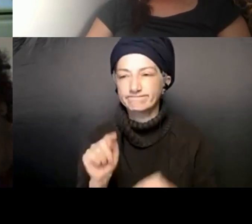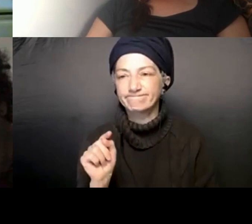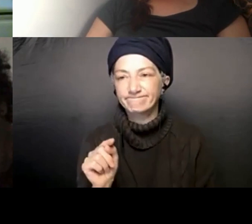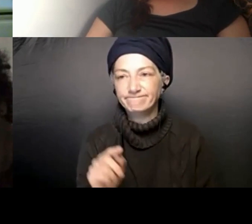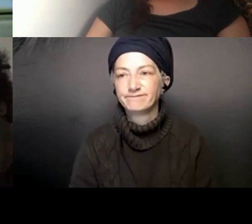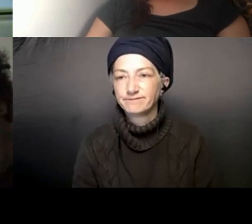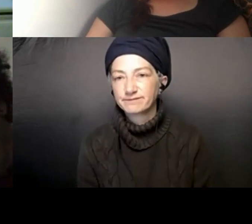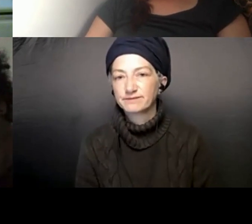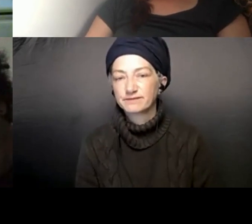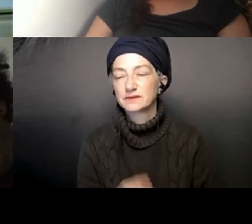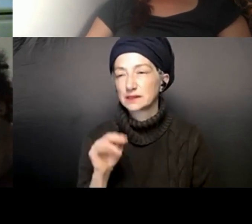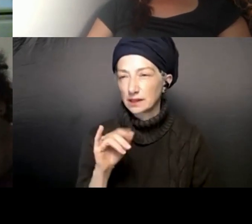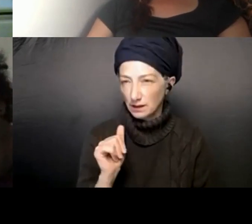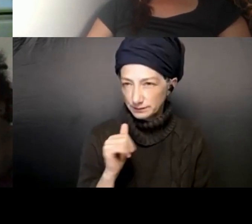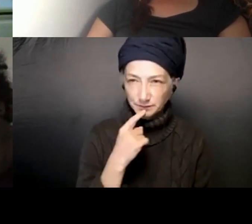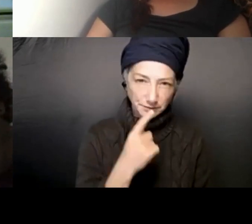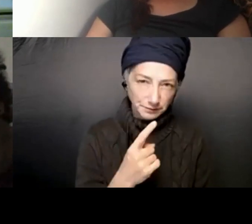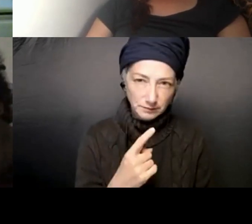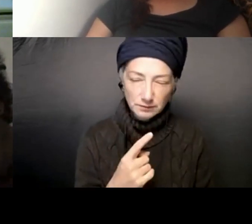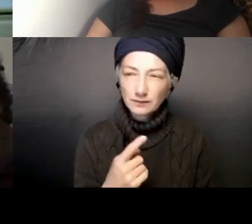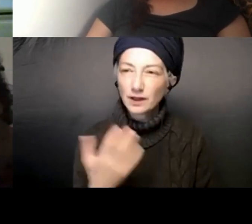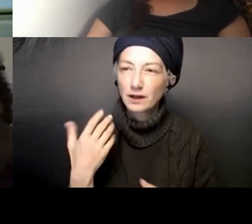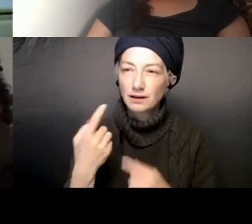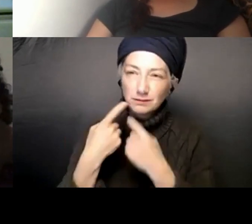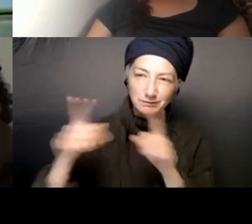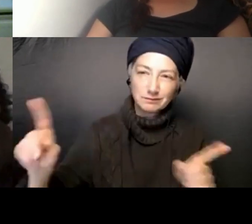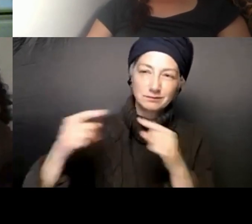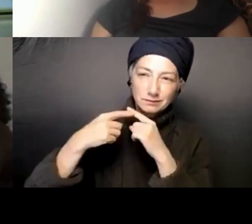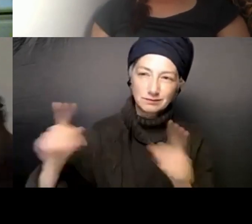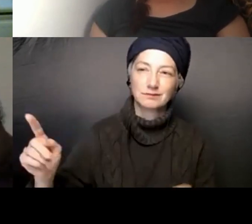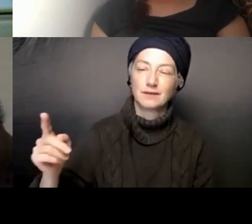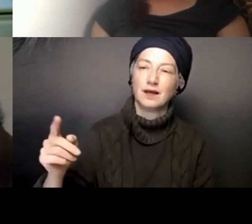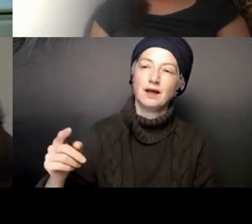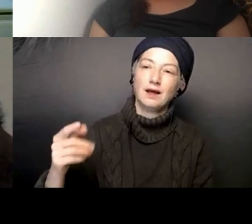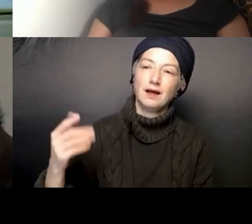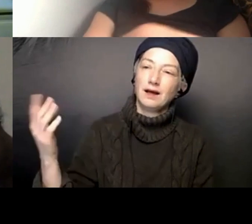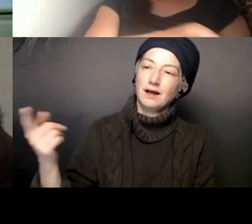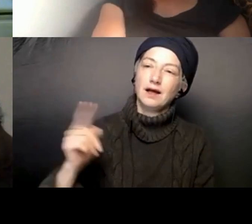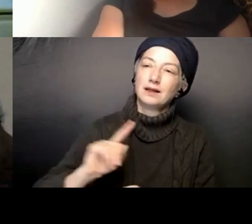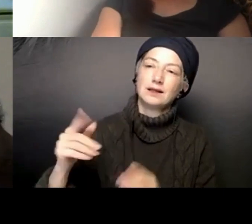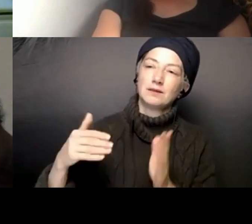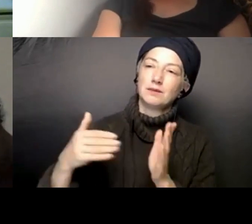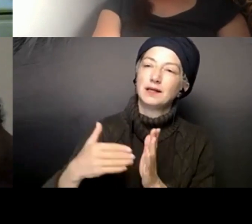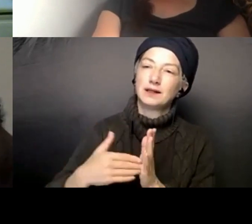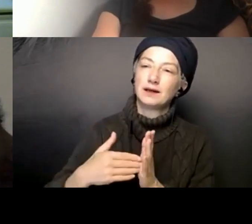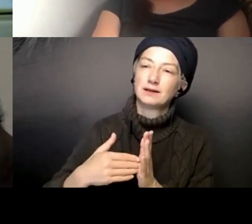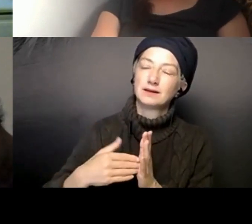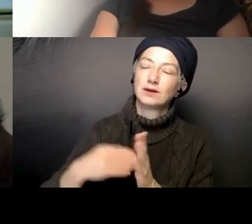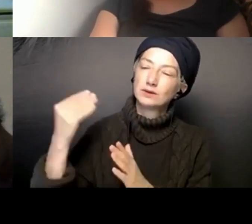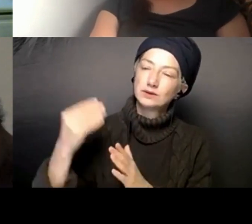how often we get these calls from nondisabled institutions or artists who want to work with disabled people.